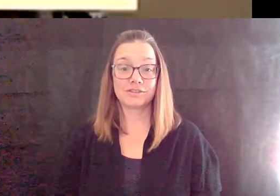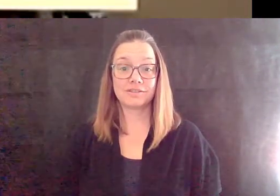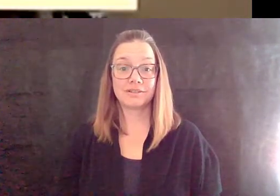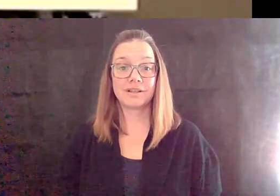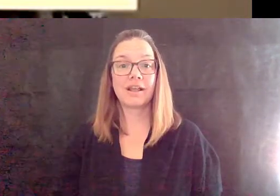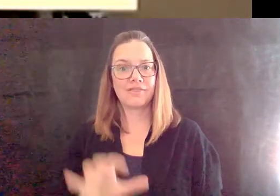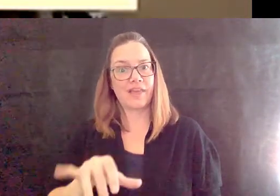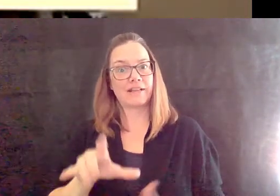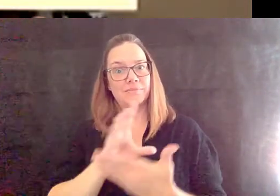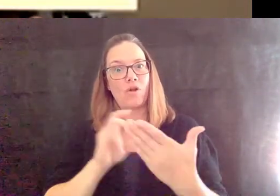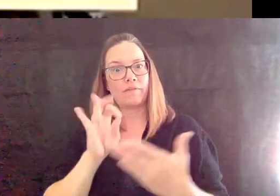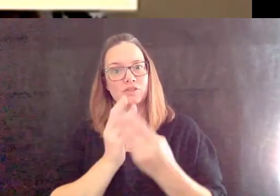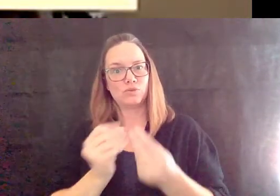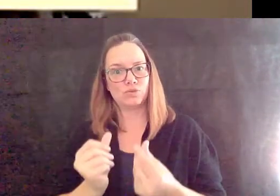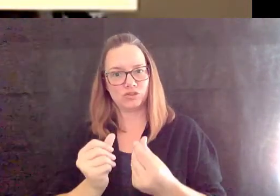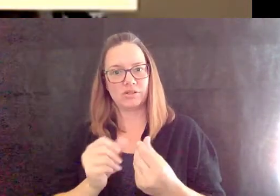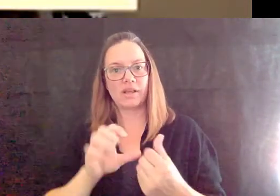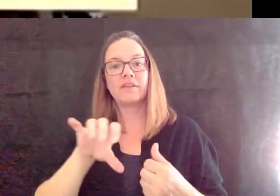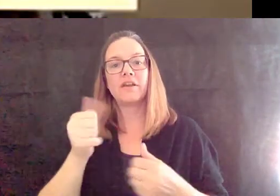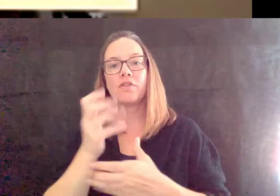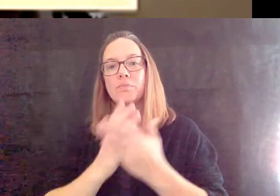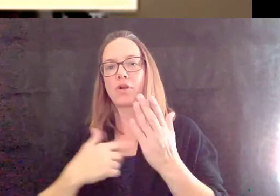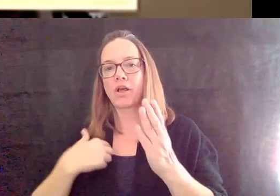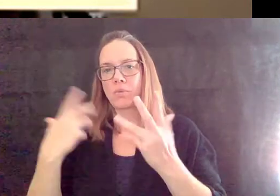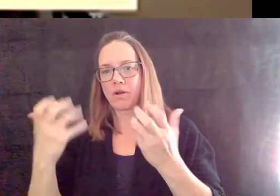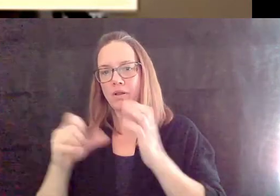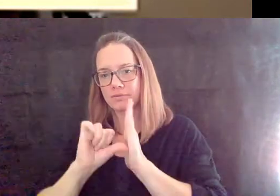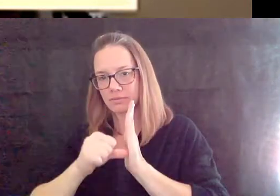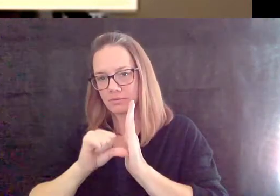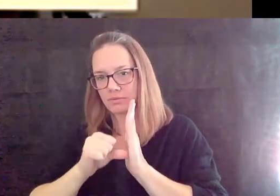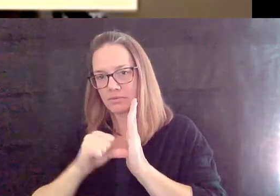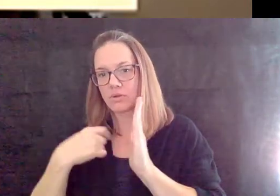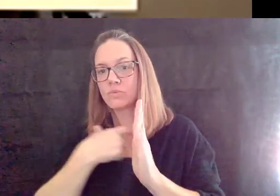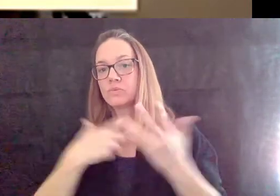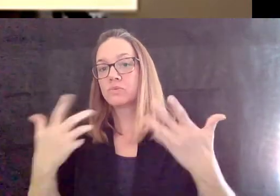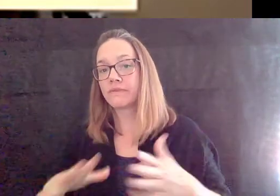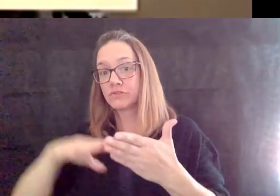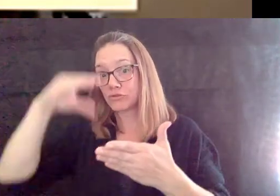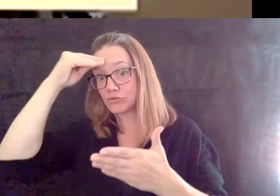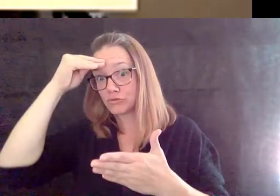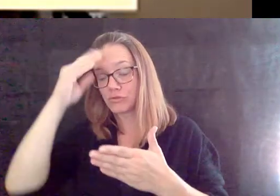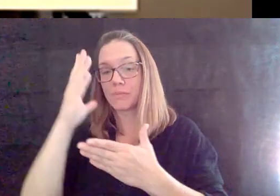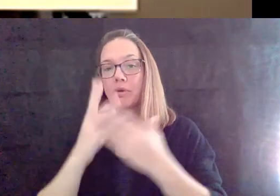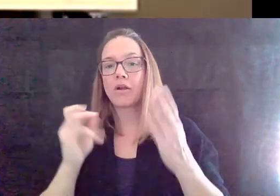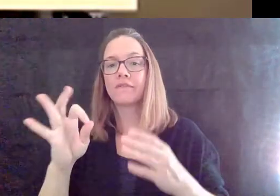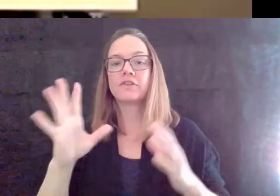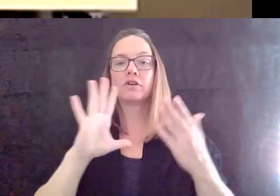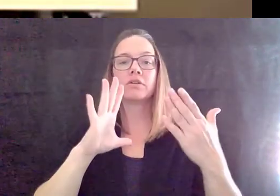But it's just part of the solution. The other part I want to highlight is what we've learned as part of the Colorado Health Innovation